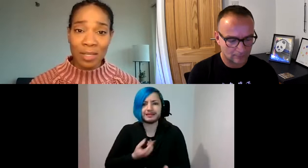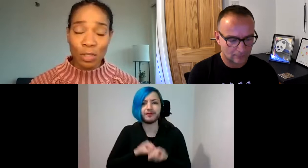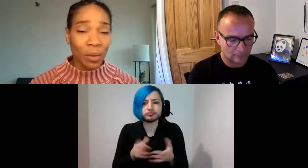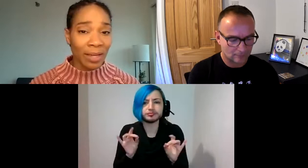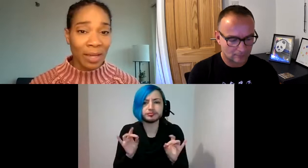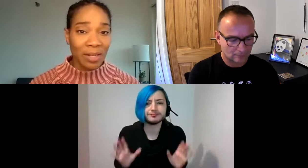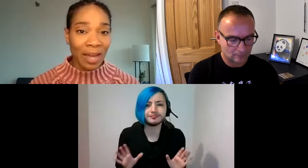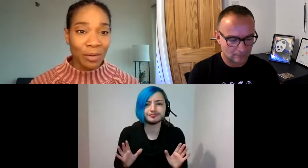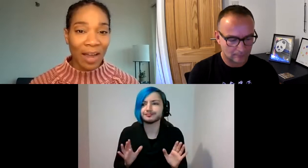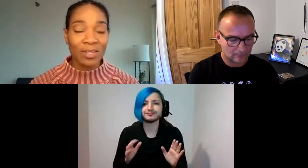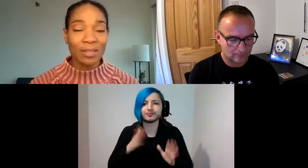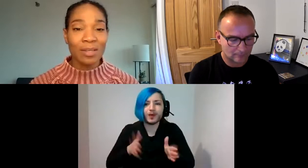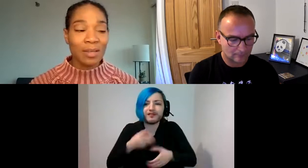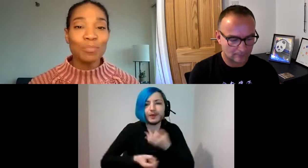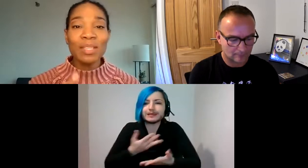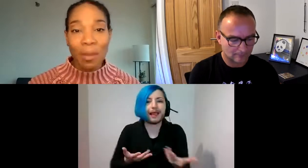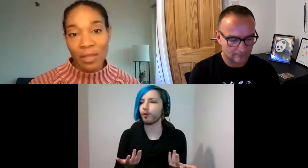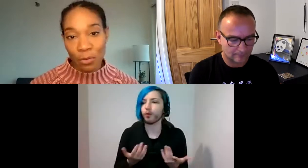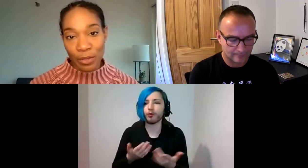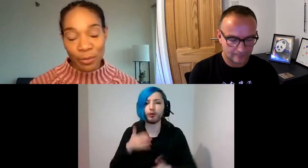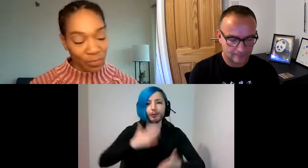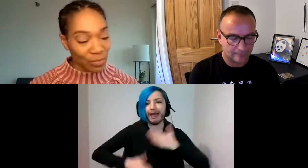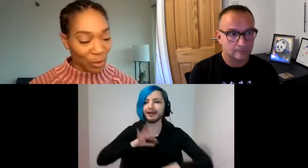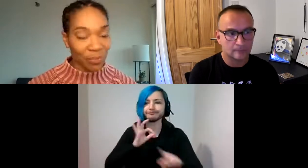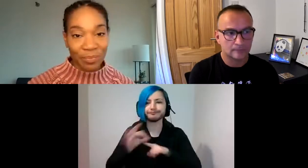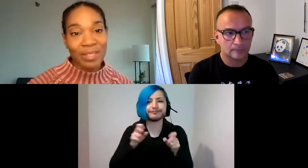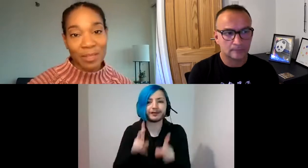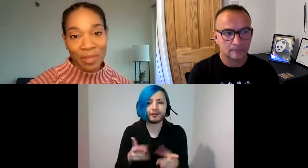Thank you. That is very useful I think.